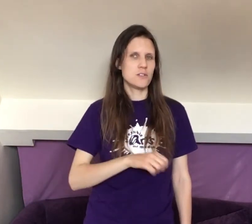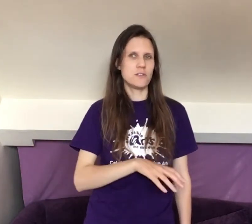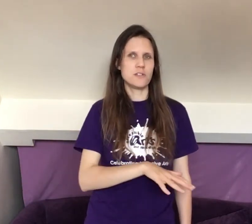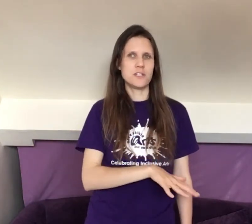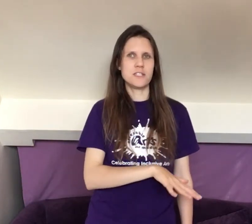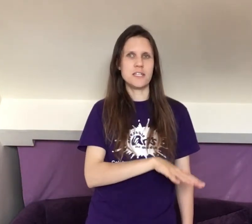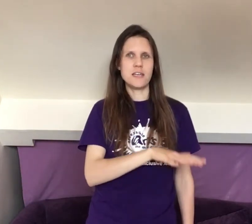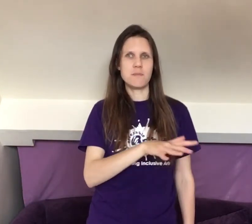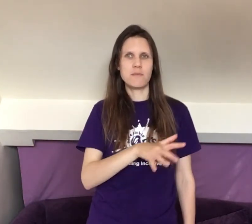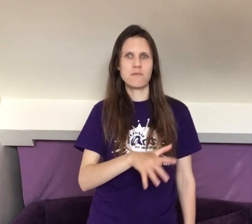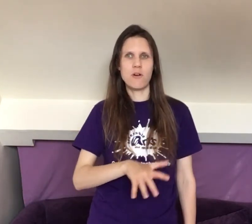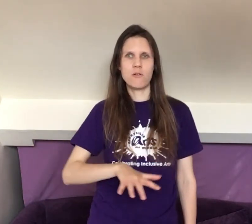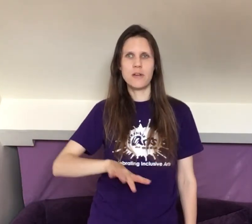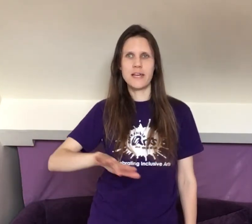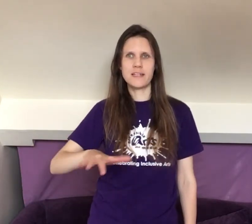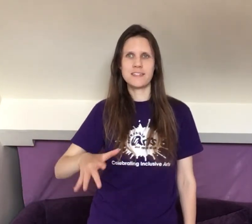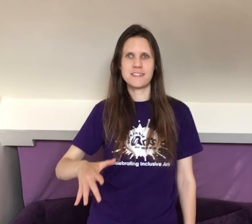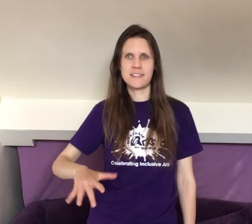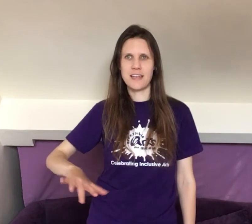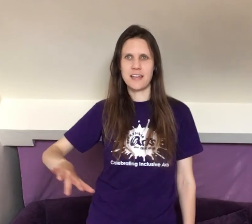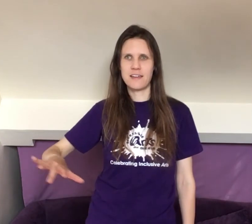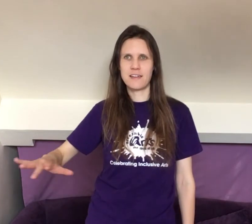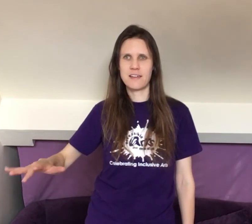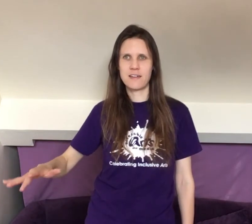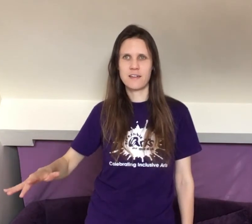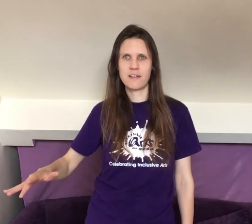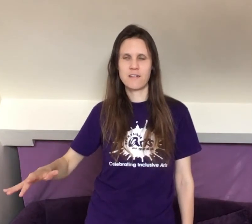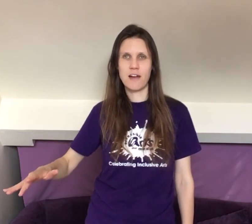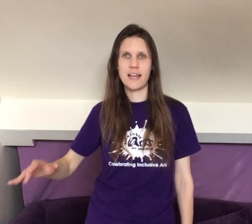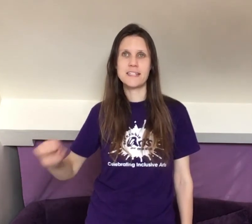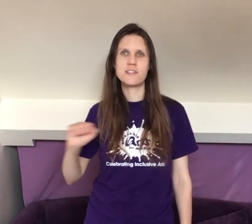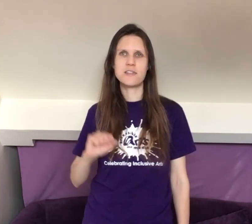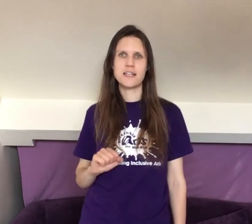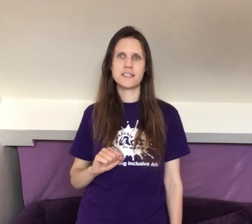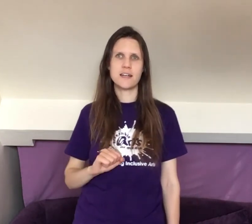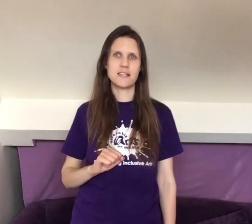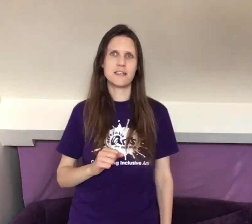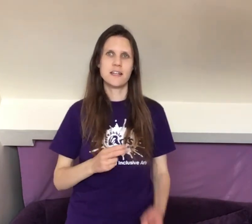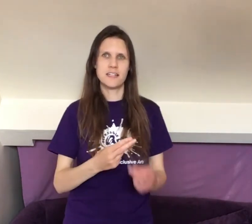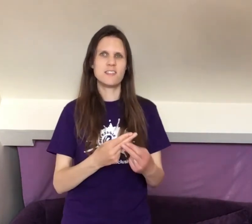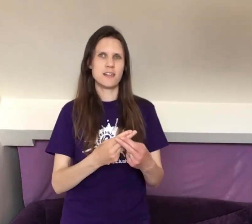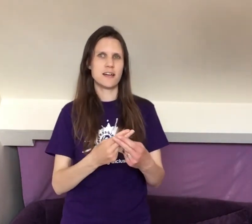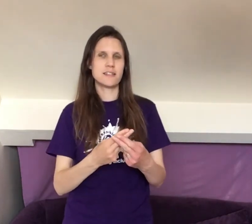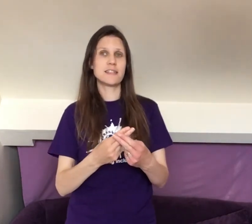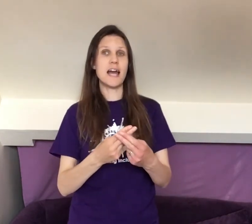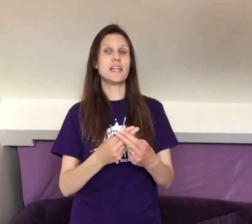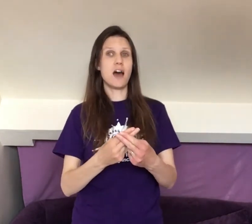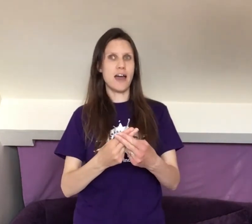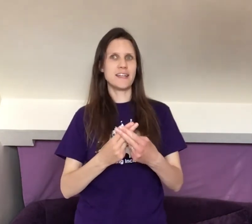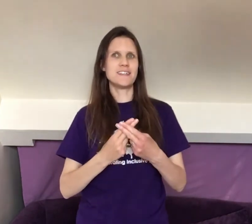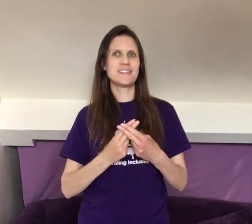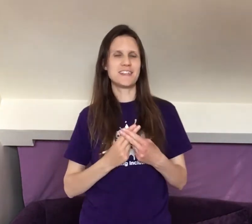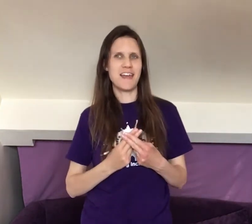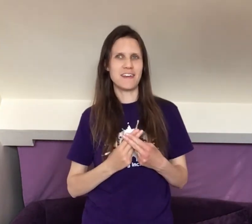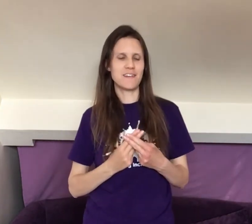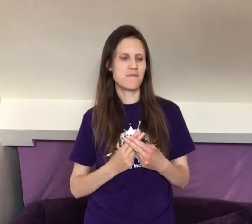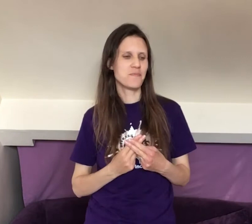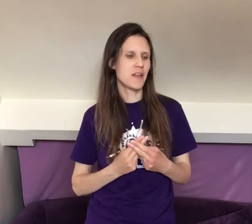To the deep rolling sea. Right, let’s do that sign, let’s do that, that line together.